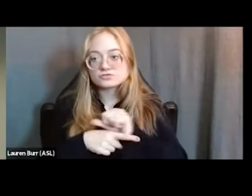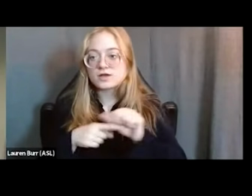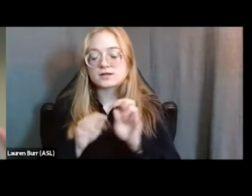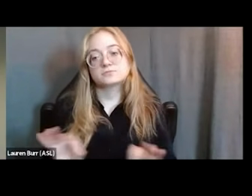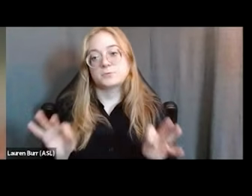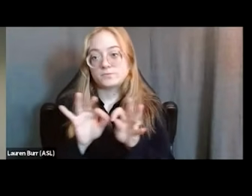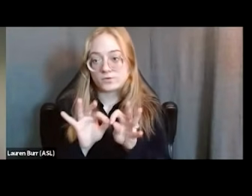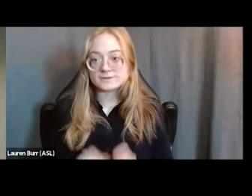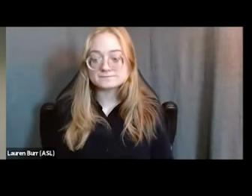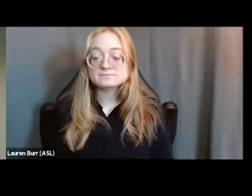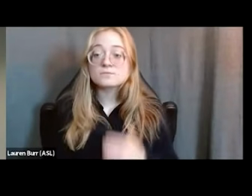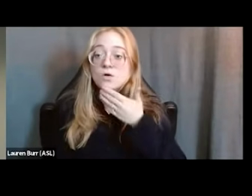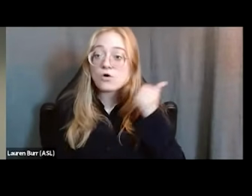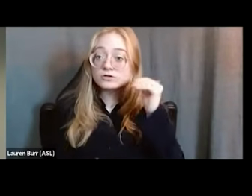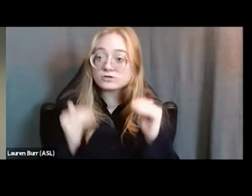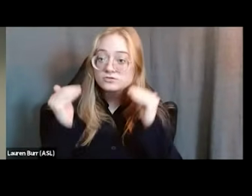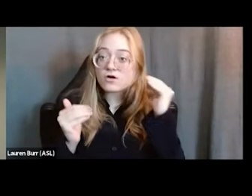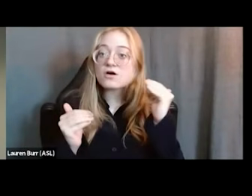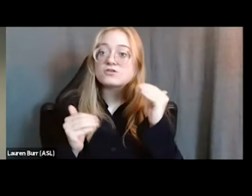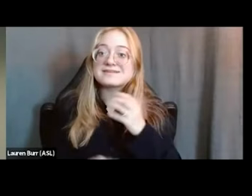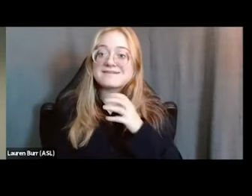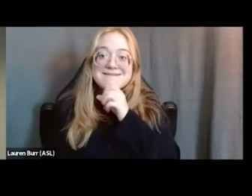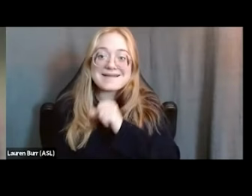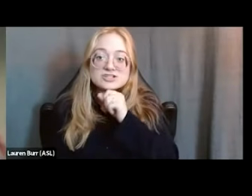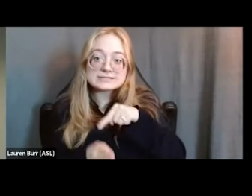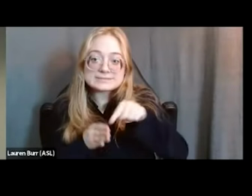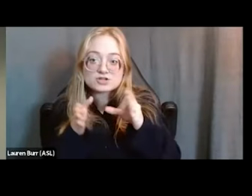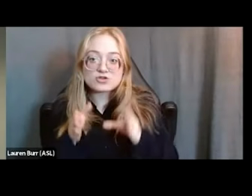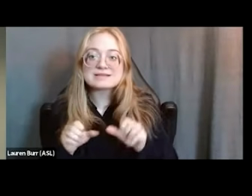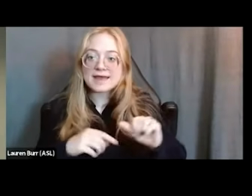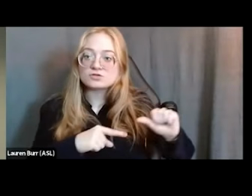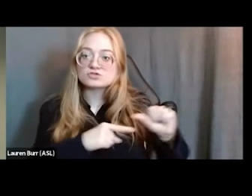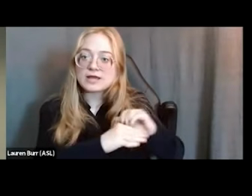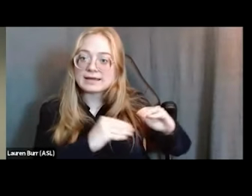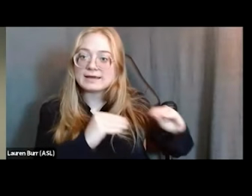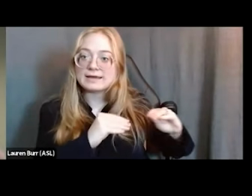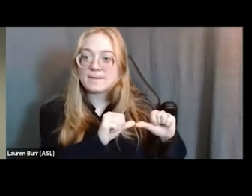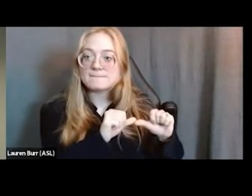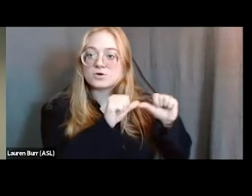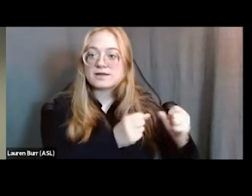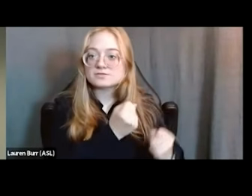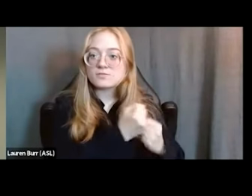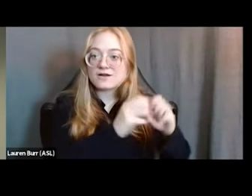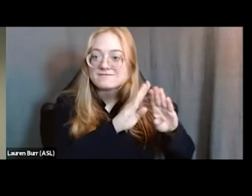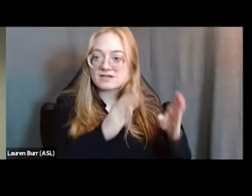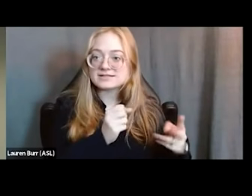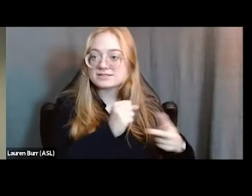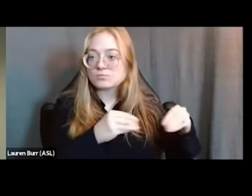so that older adults and aging specialists are able to train permanent supportive housing and shelter providers on the needs of this population.